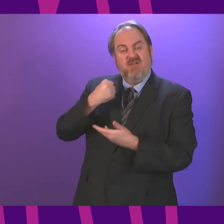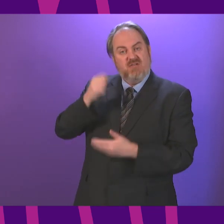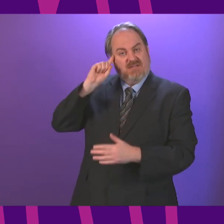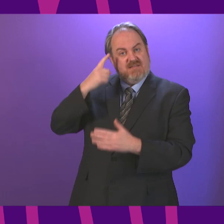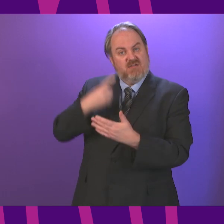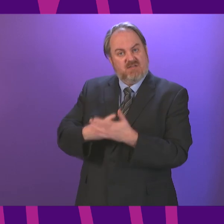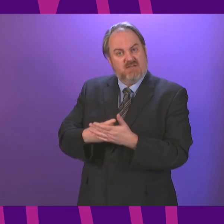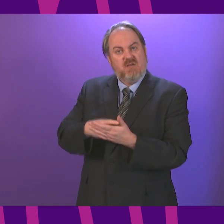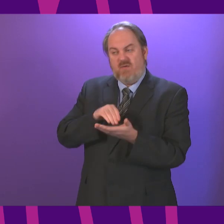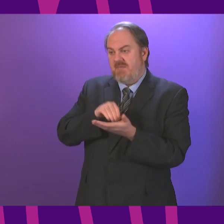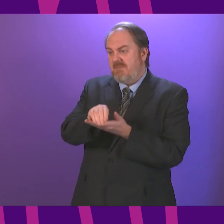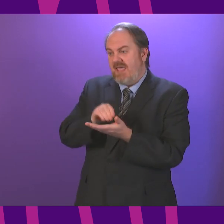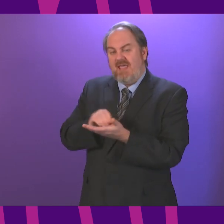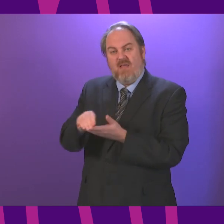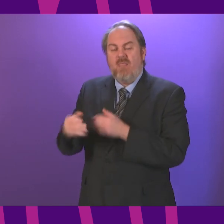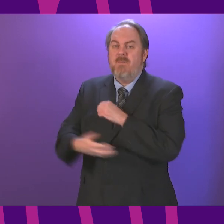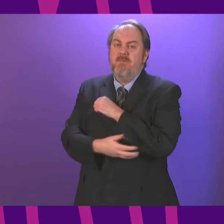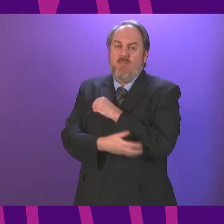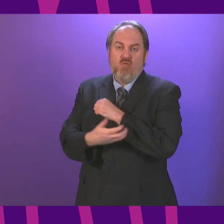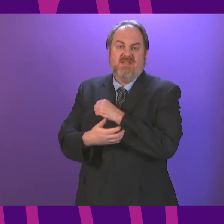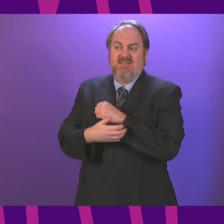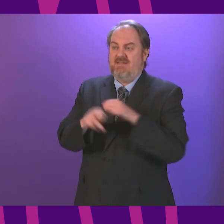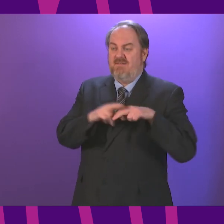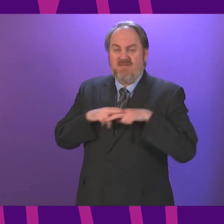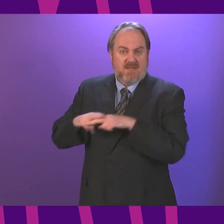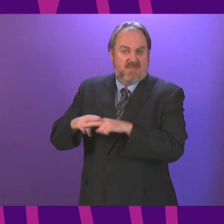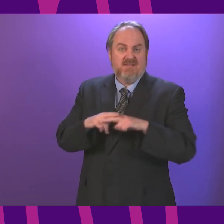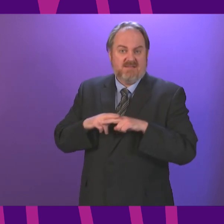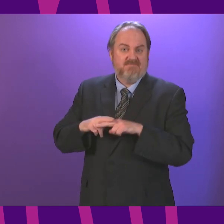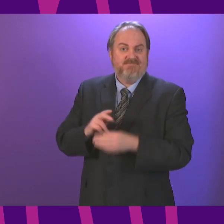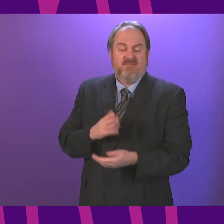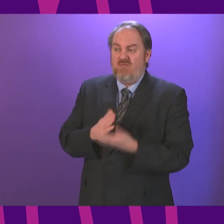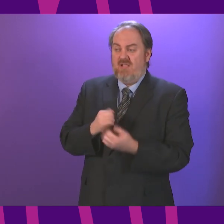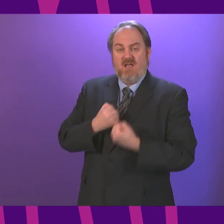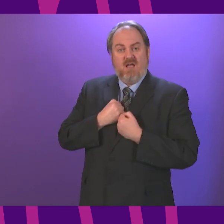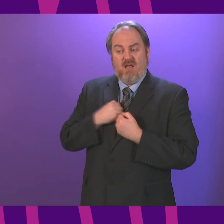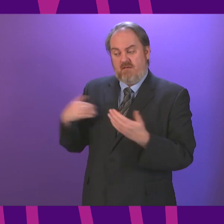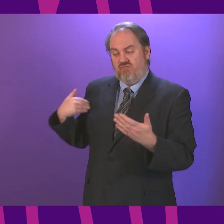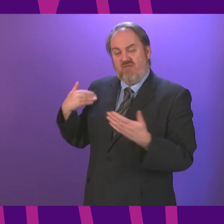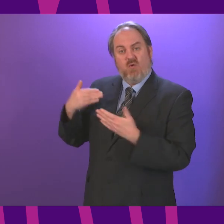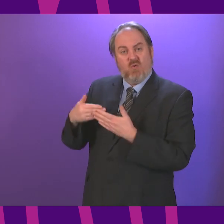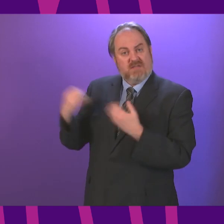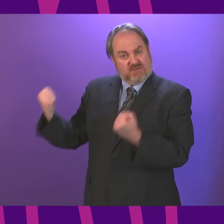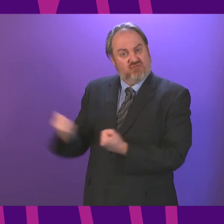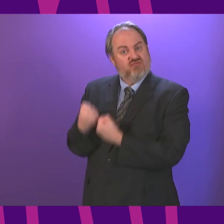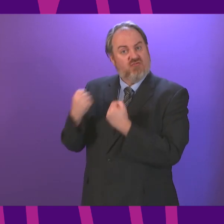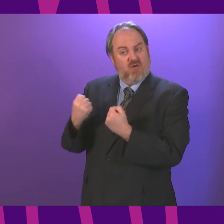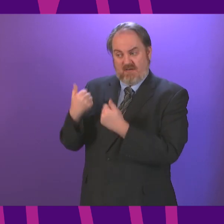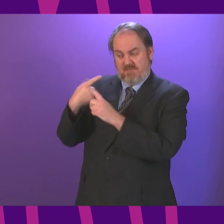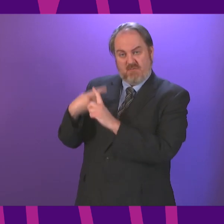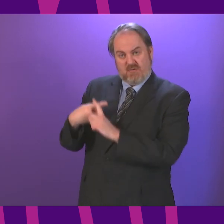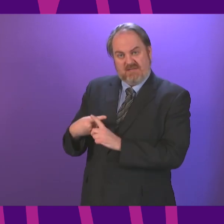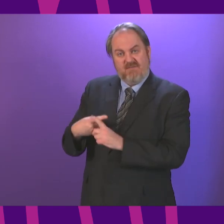The Government’s record is strong. There is more to be done on all such areas, particularly